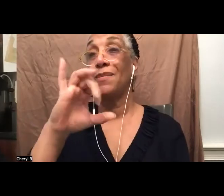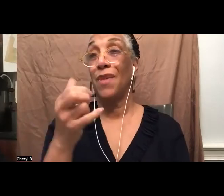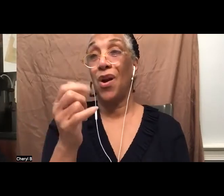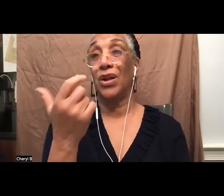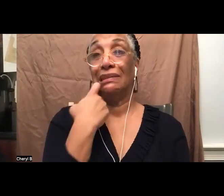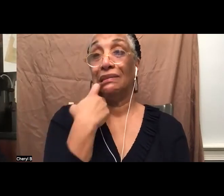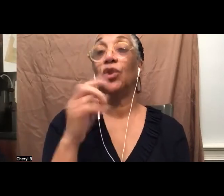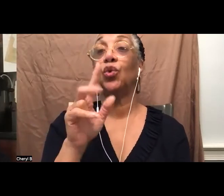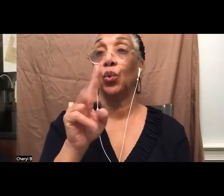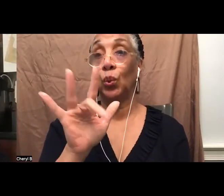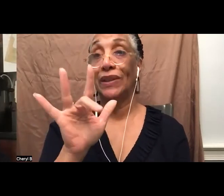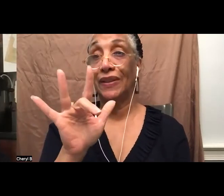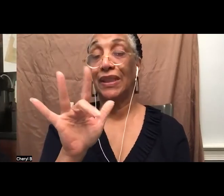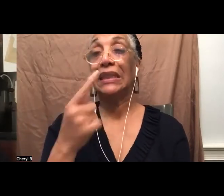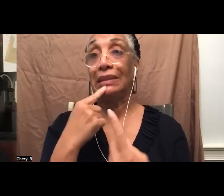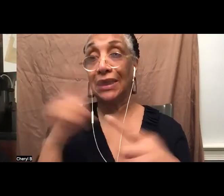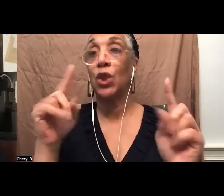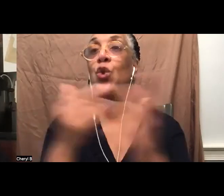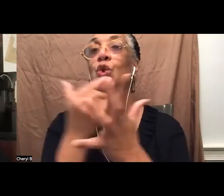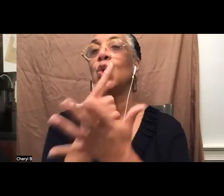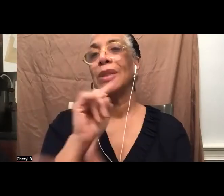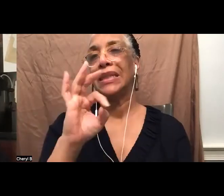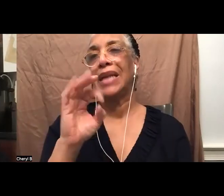announced a new task force that would increase liquid